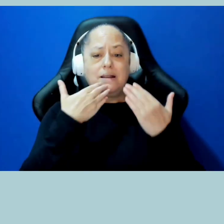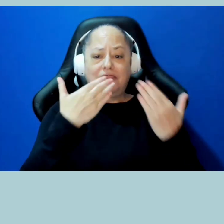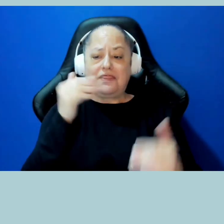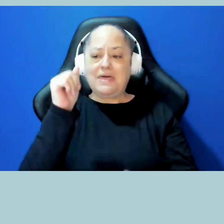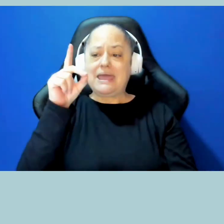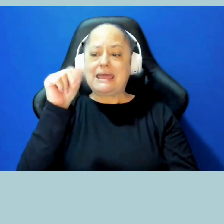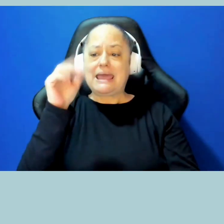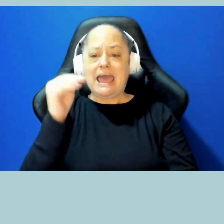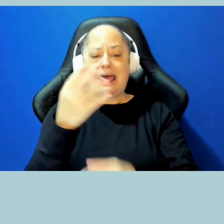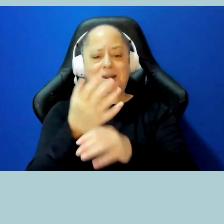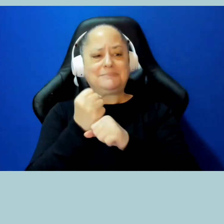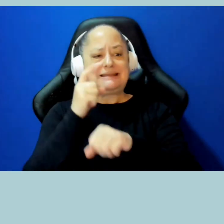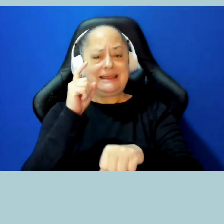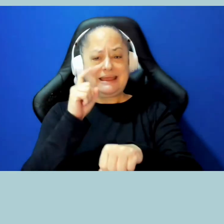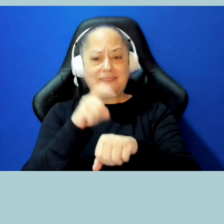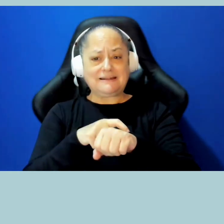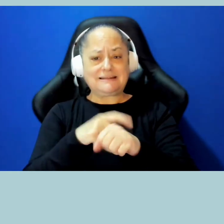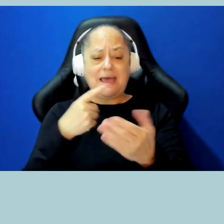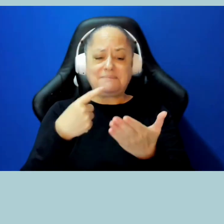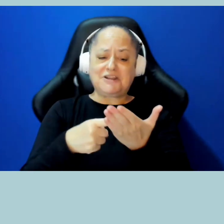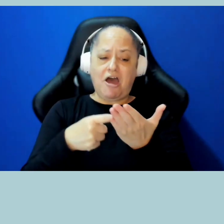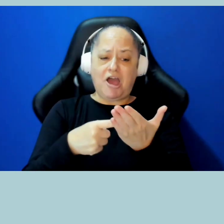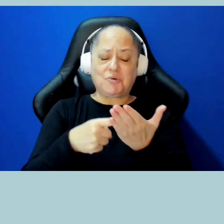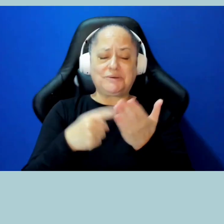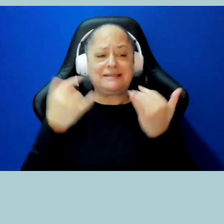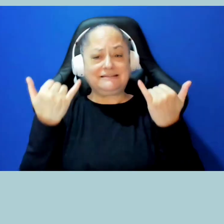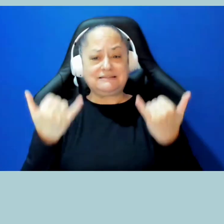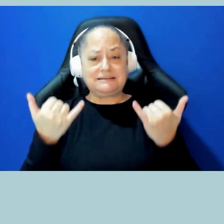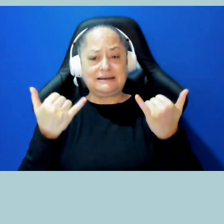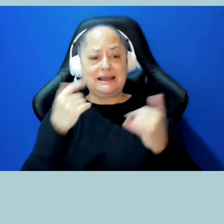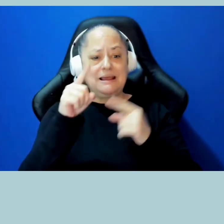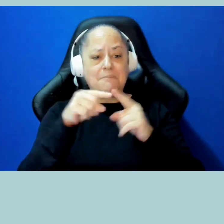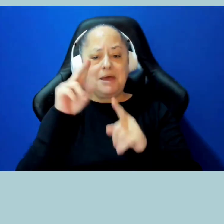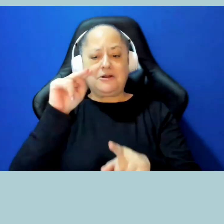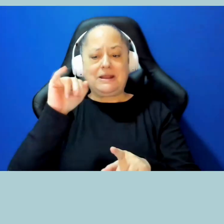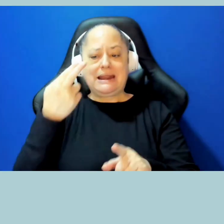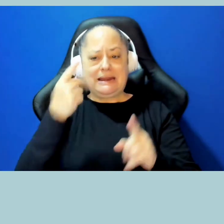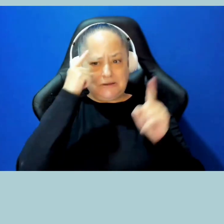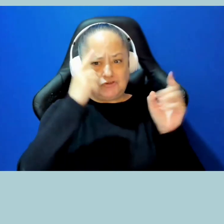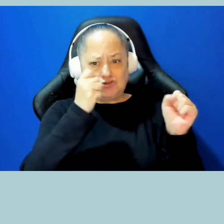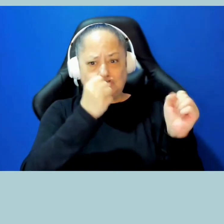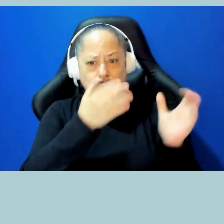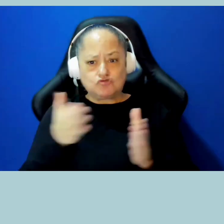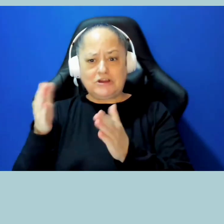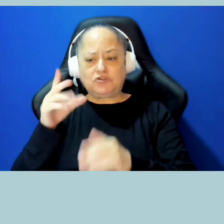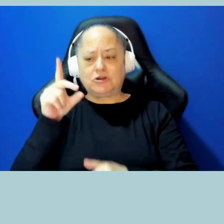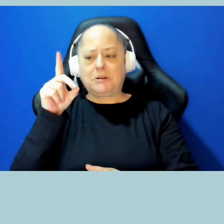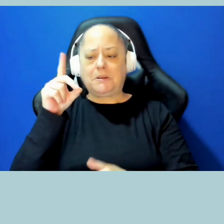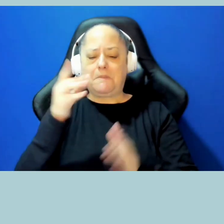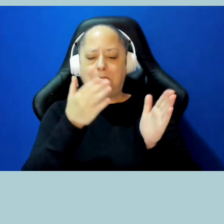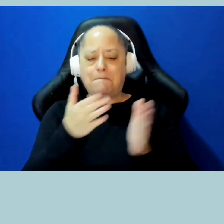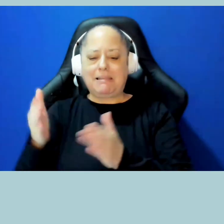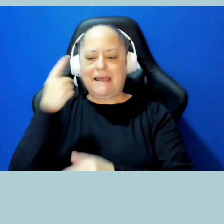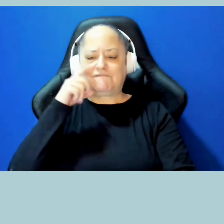the time to talk with us all today about the NIH Strategic Plan for Disability Health Research. And I